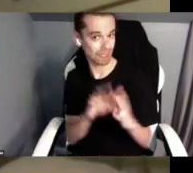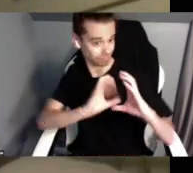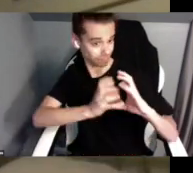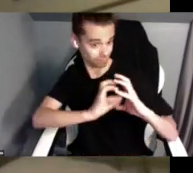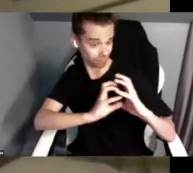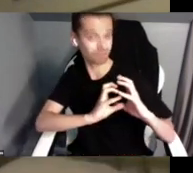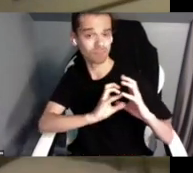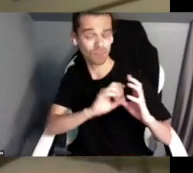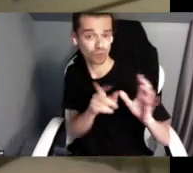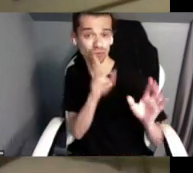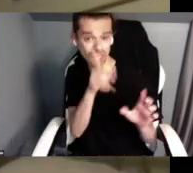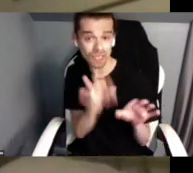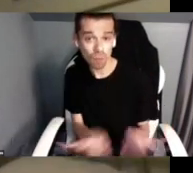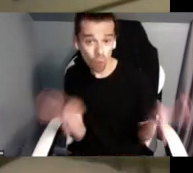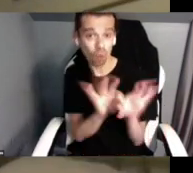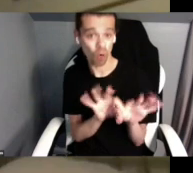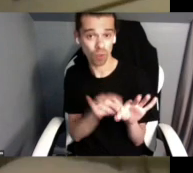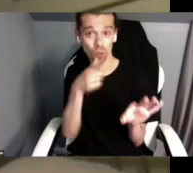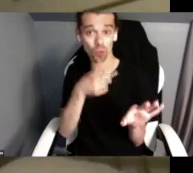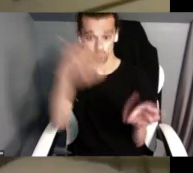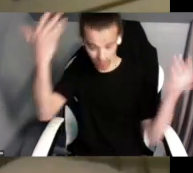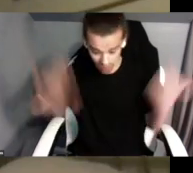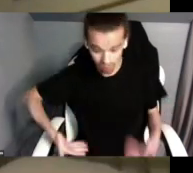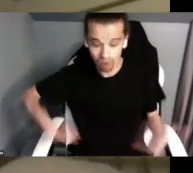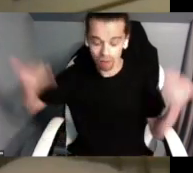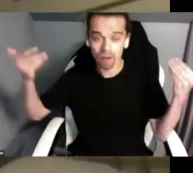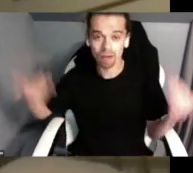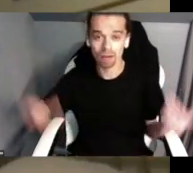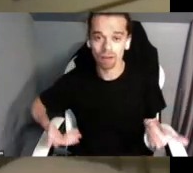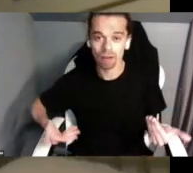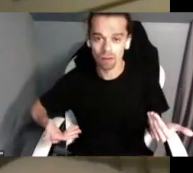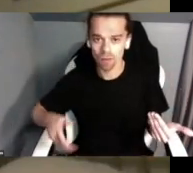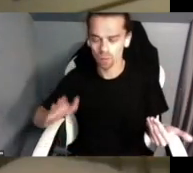and we don't want to compromise or